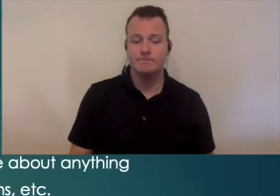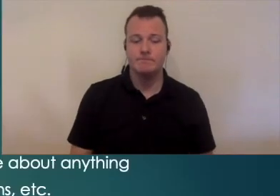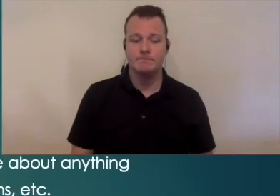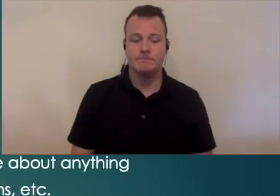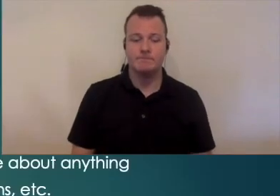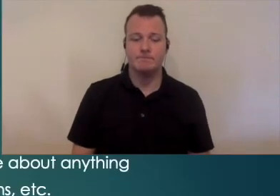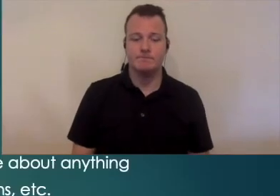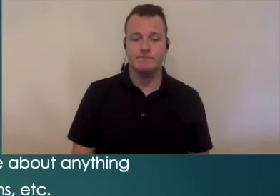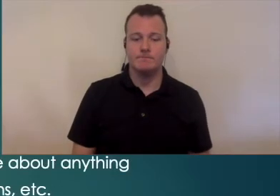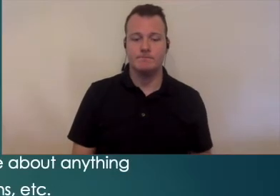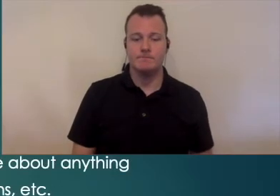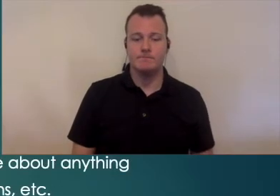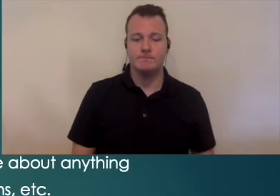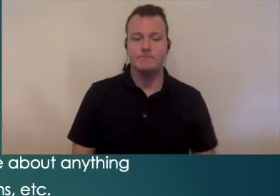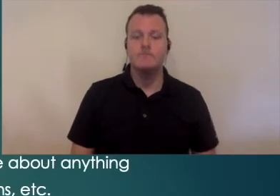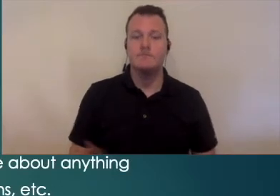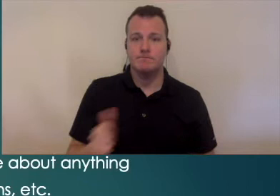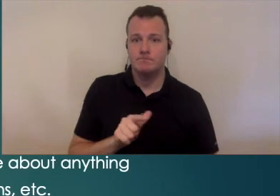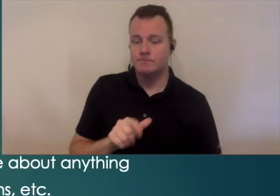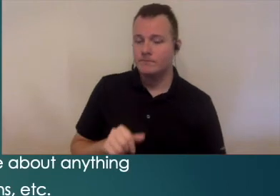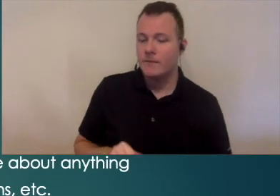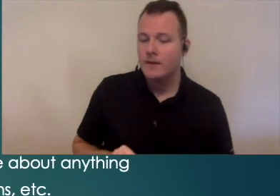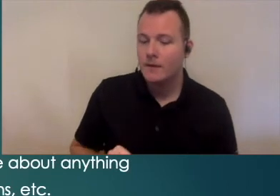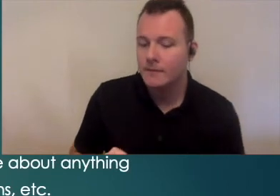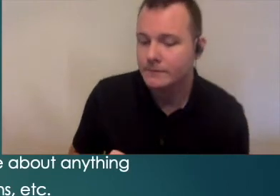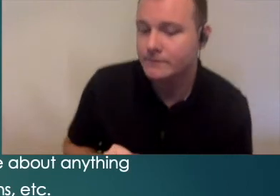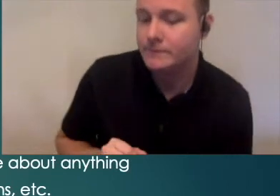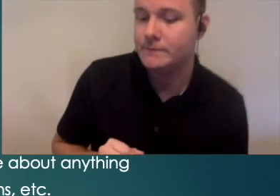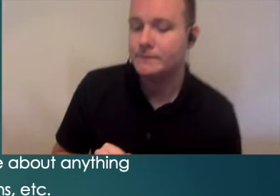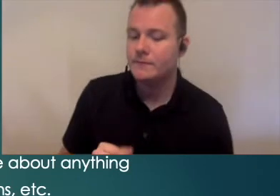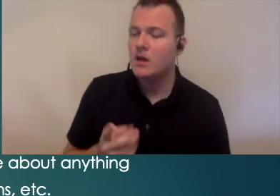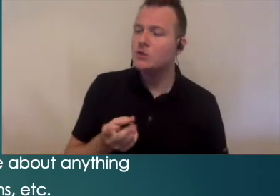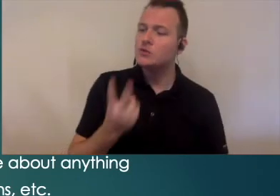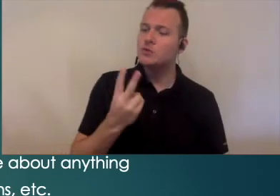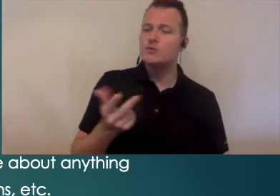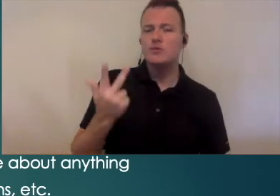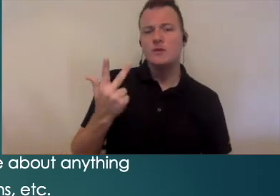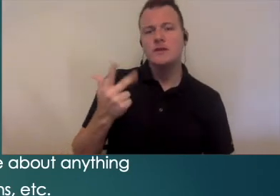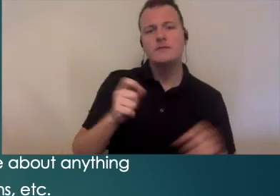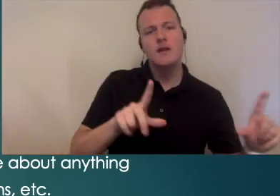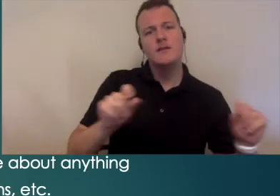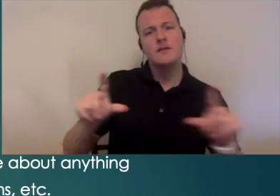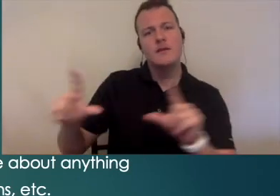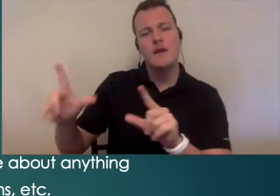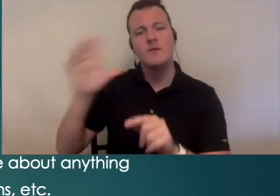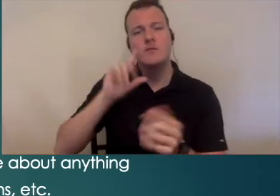So the next two or three slides are gonna talk about kind of, during the